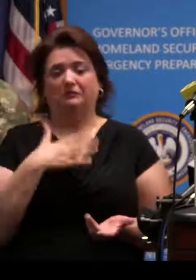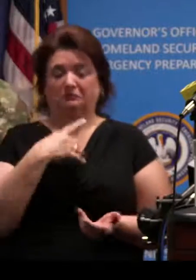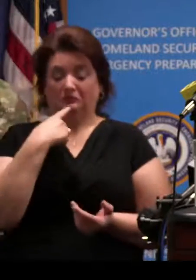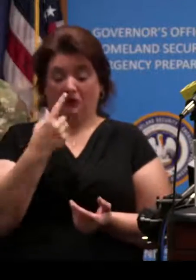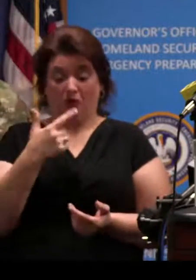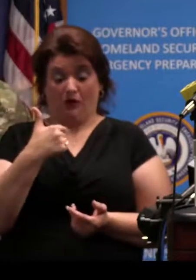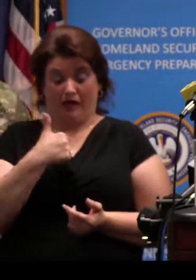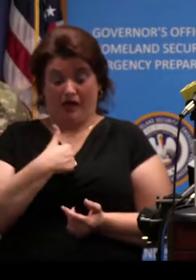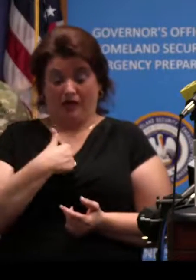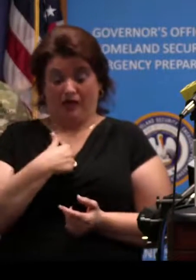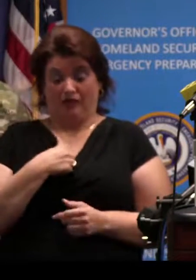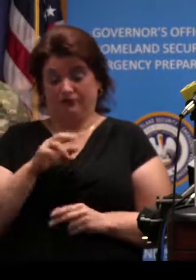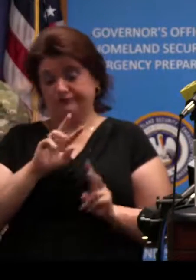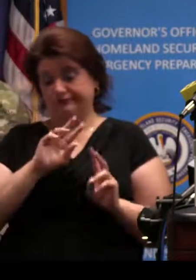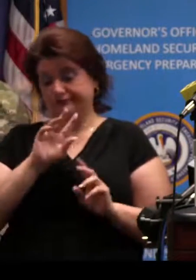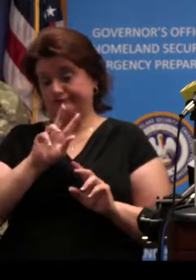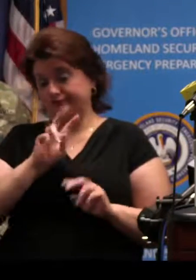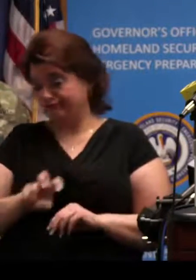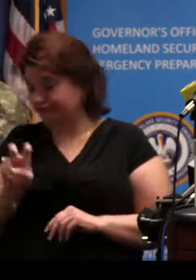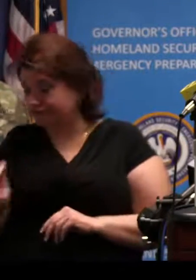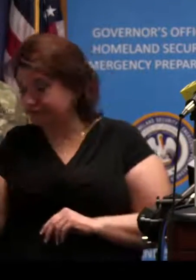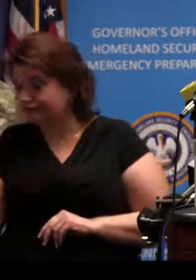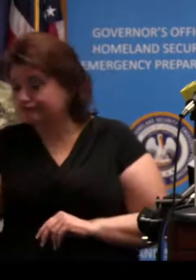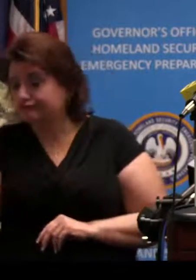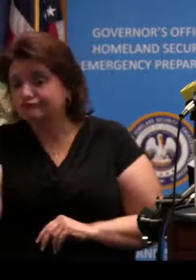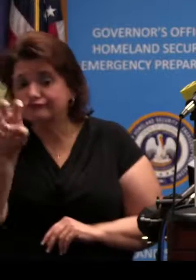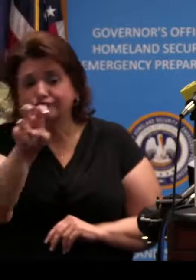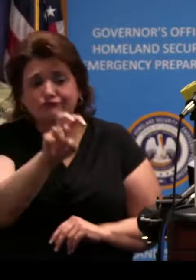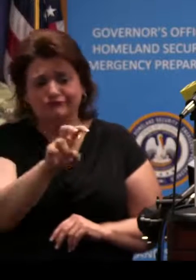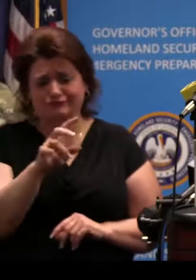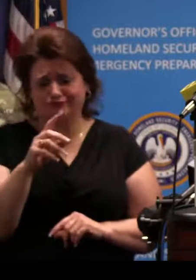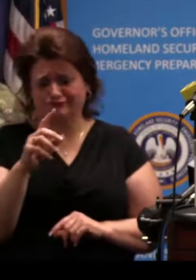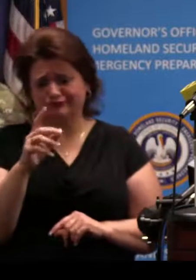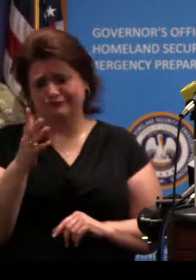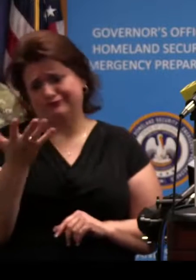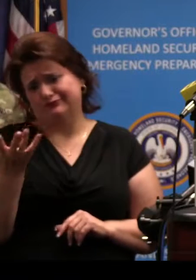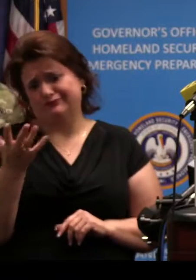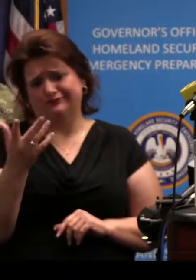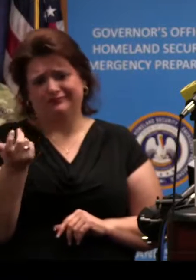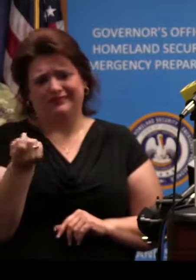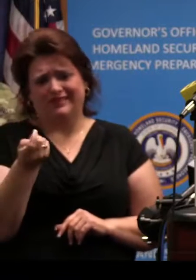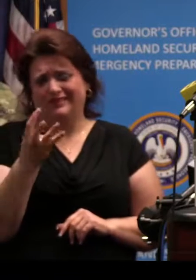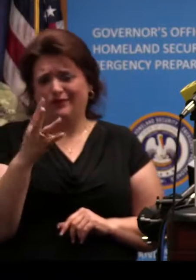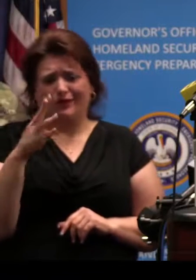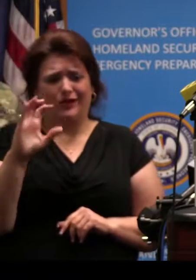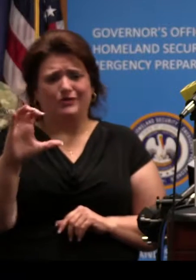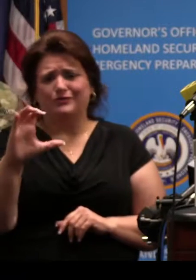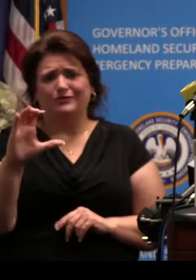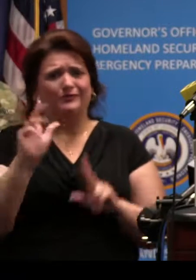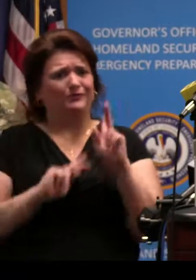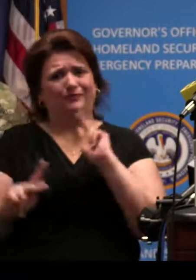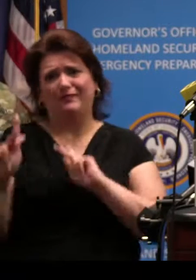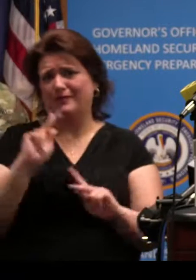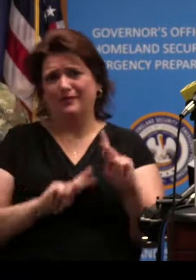the state I spoke to the last week maybe a couple of hundred homeowners very few